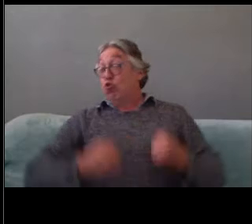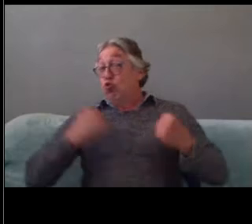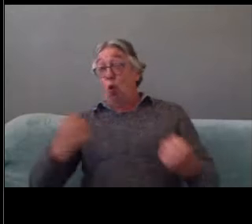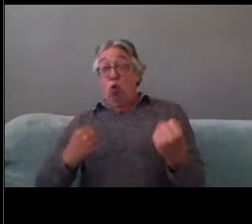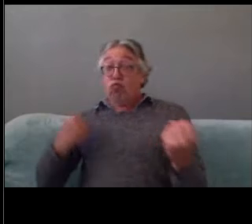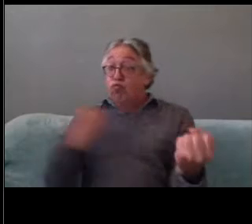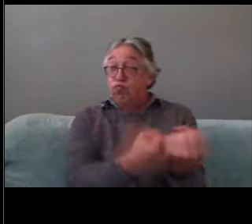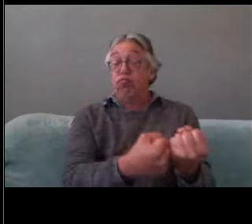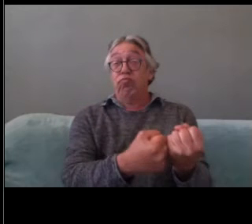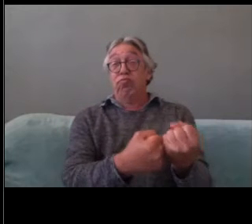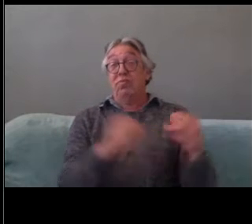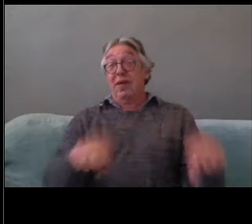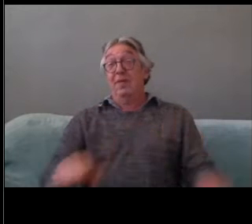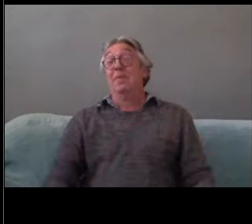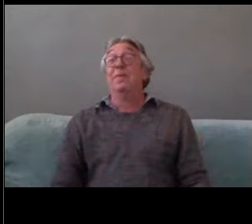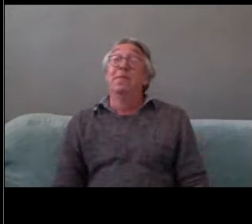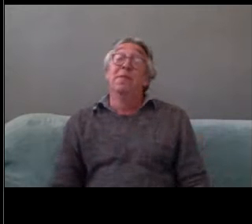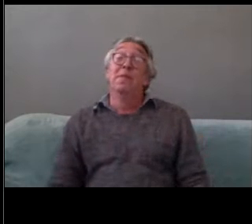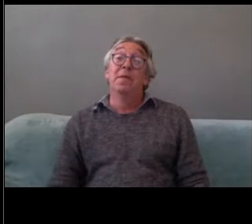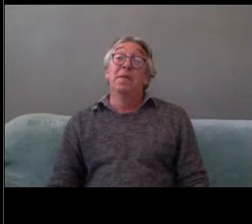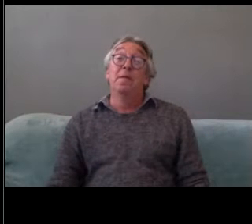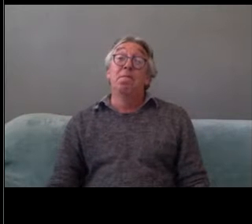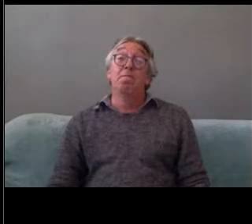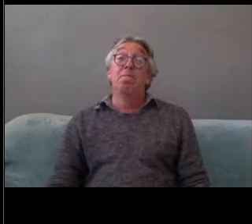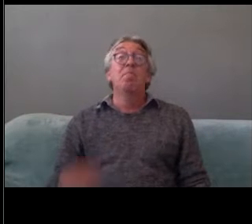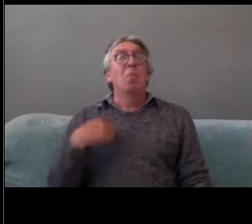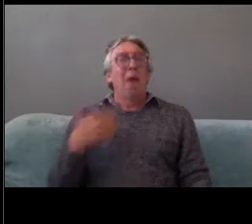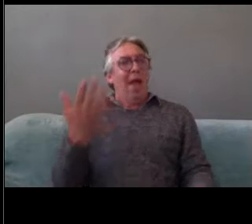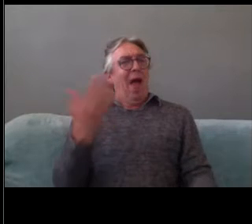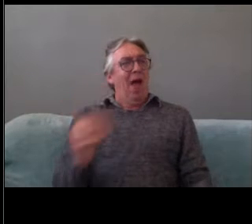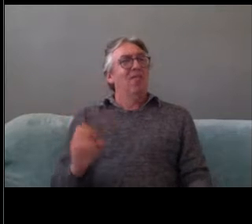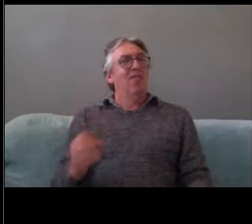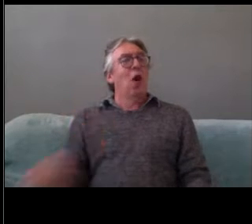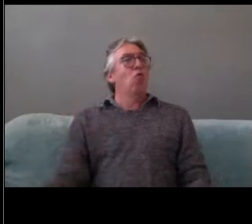I prepared a few slides. I won't go too much into details.